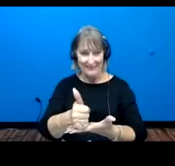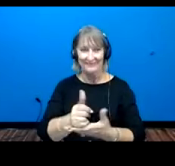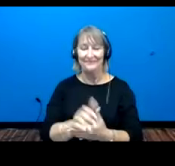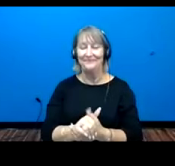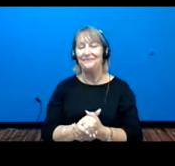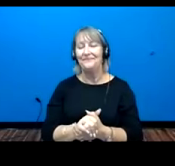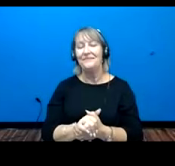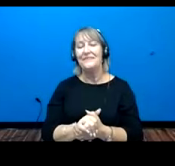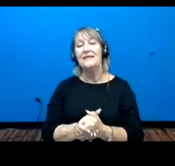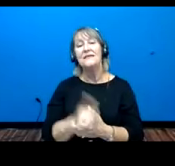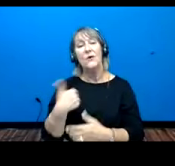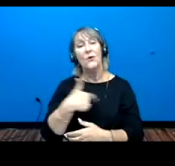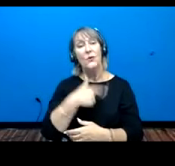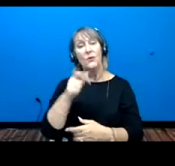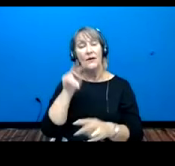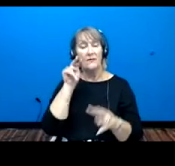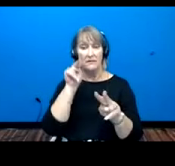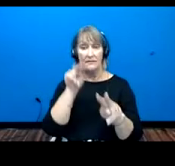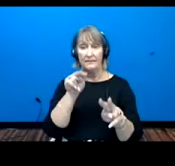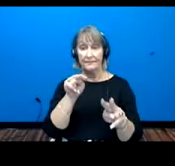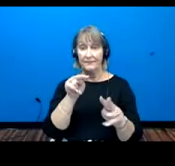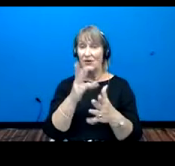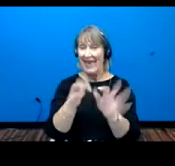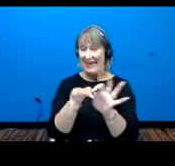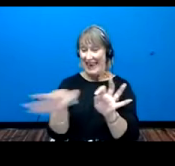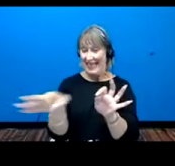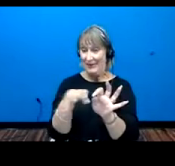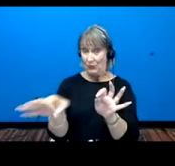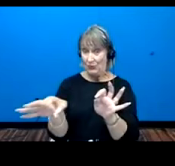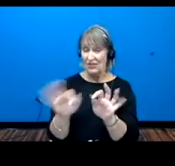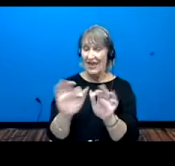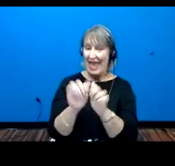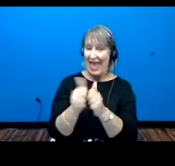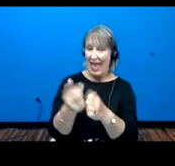is looking at very specific language and the way that language is conveyed.